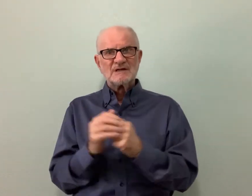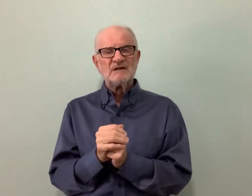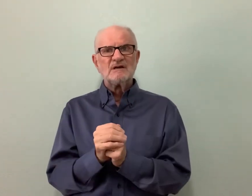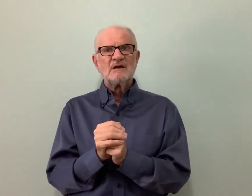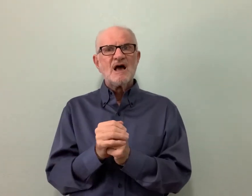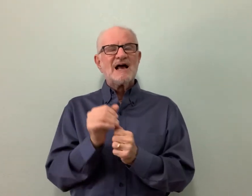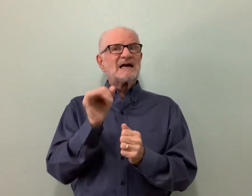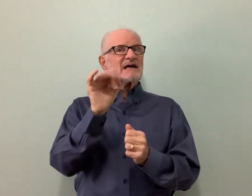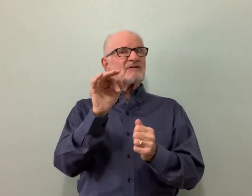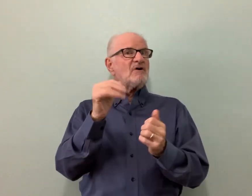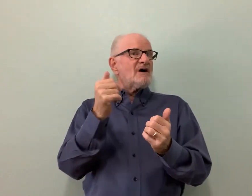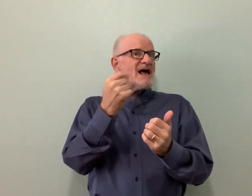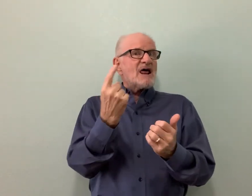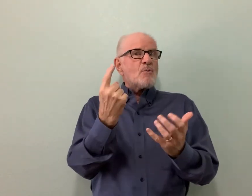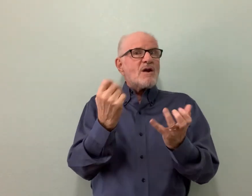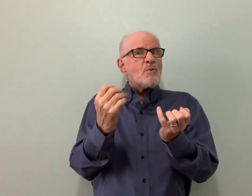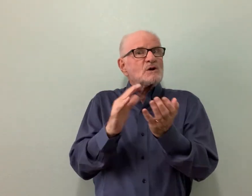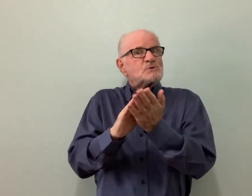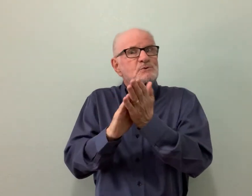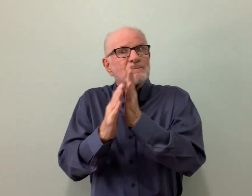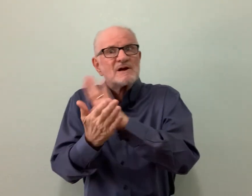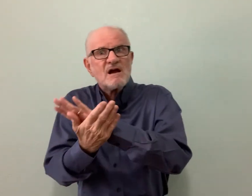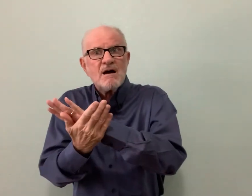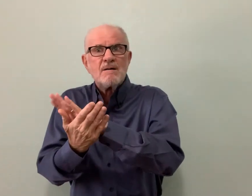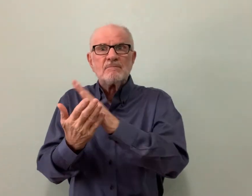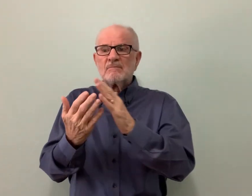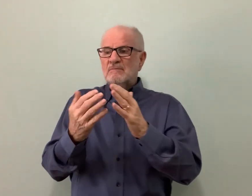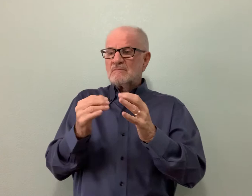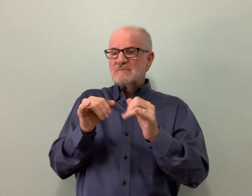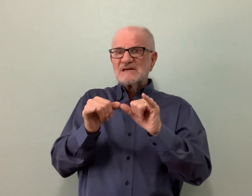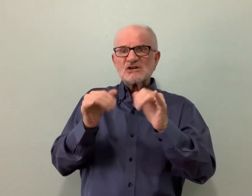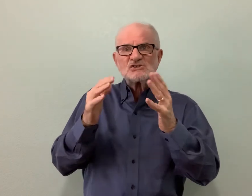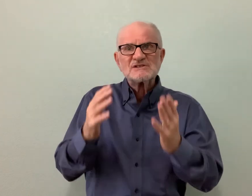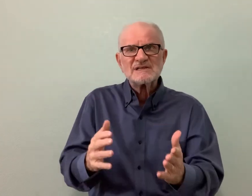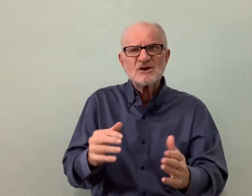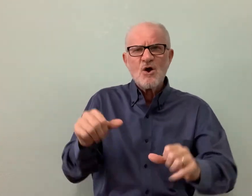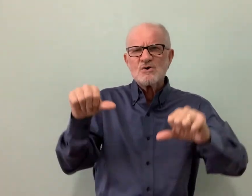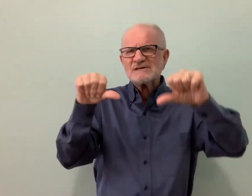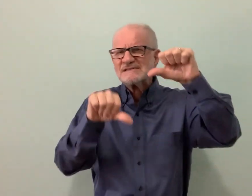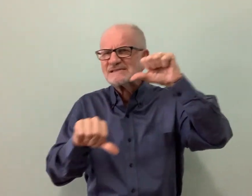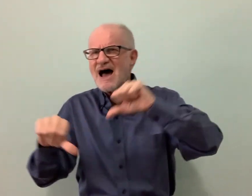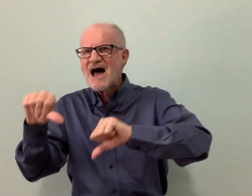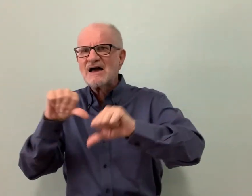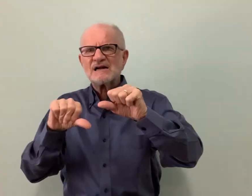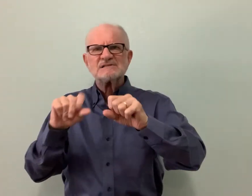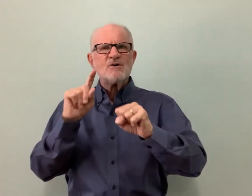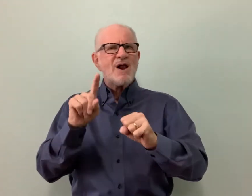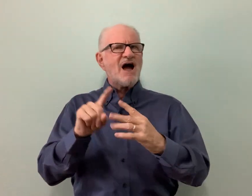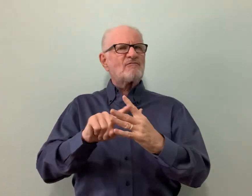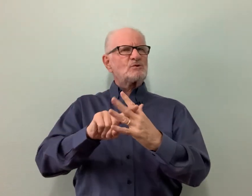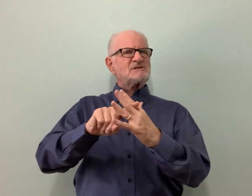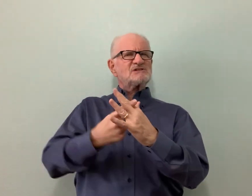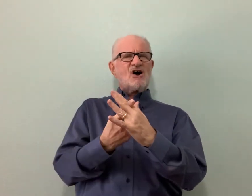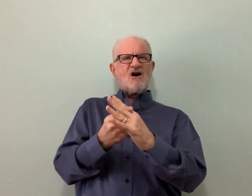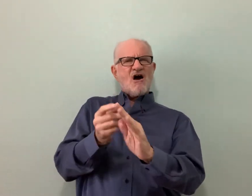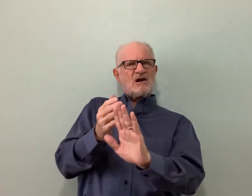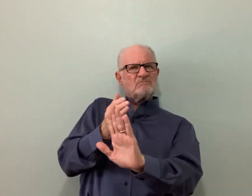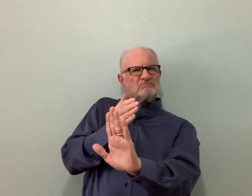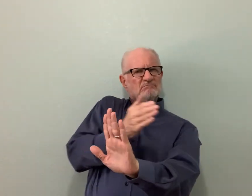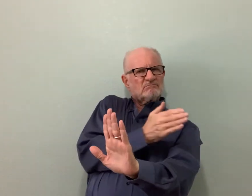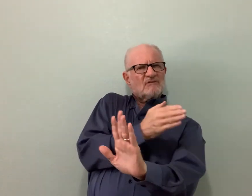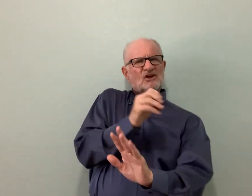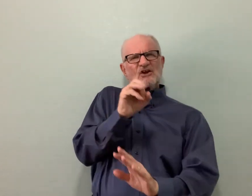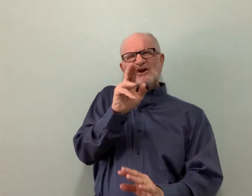If anyone wants to become an engineer or a scientist, they should start early,